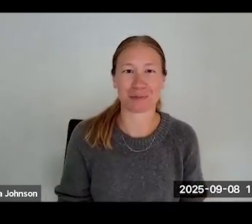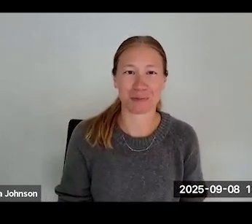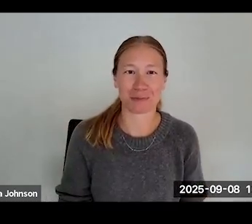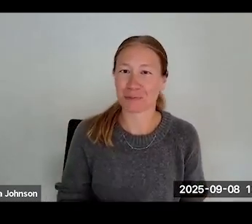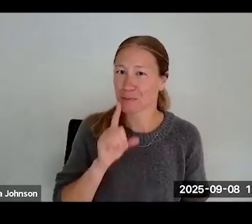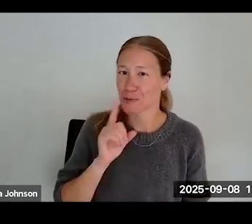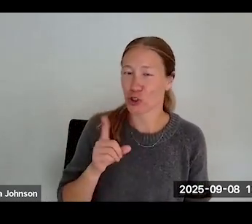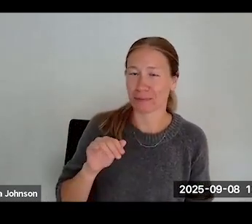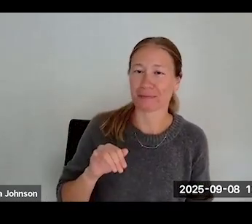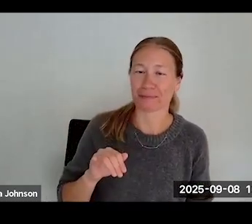Yep.